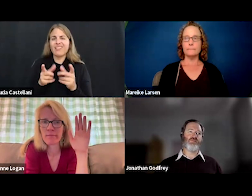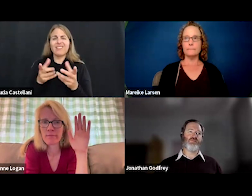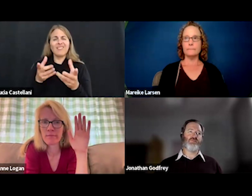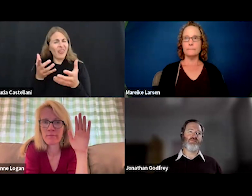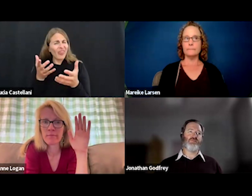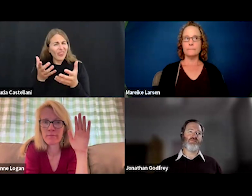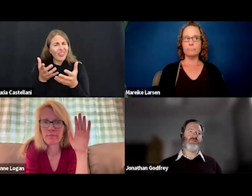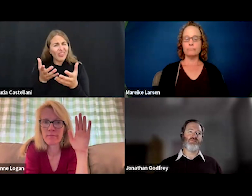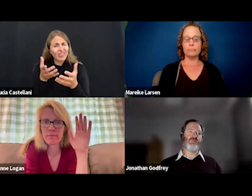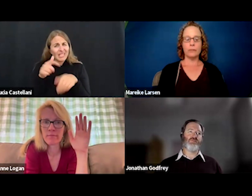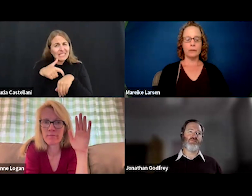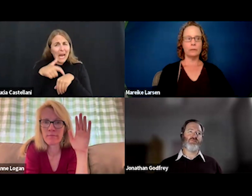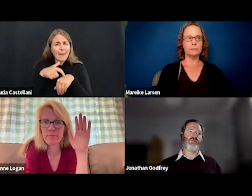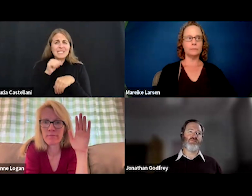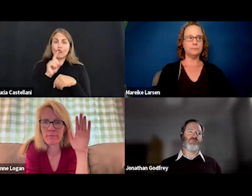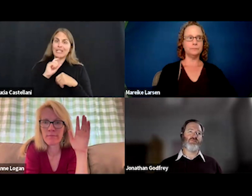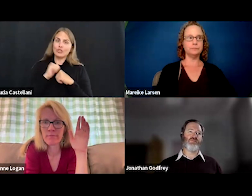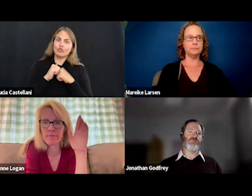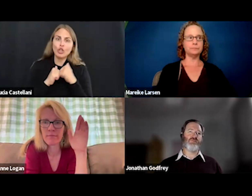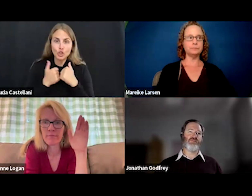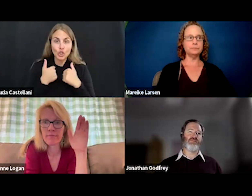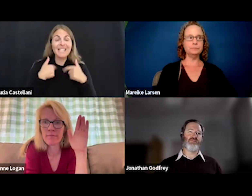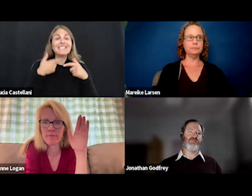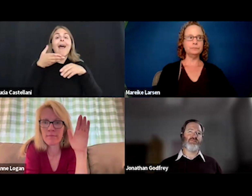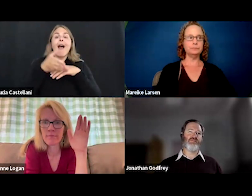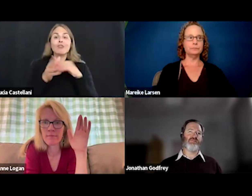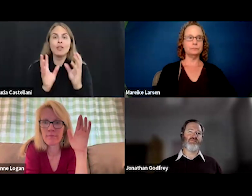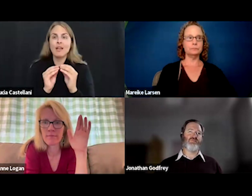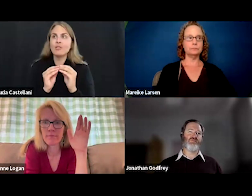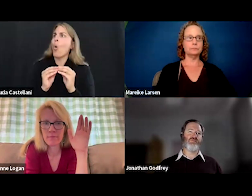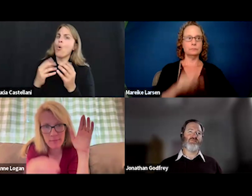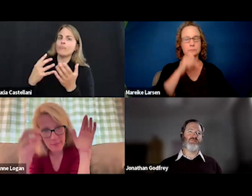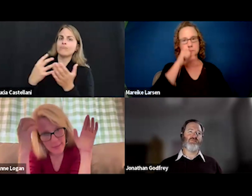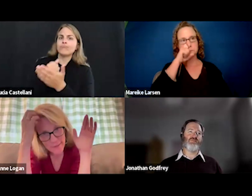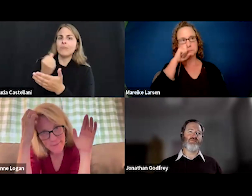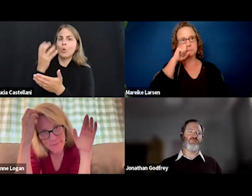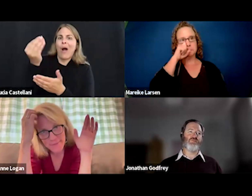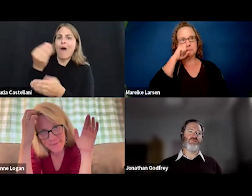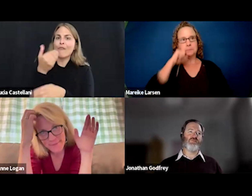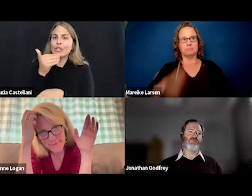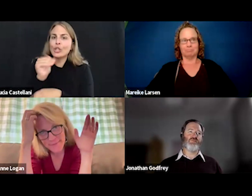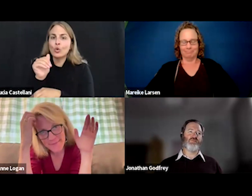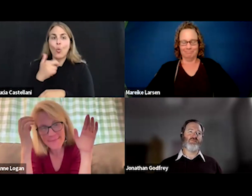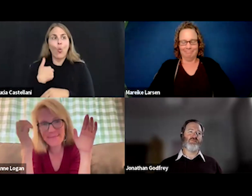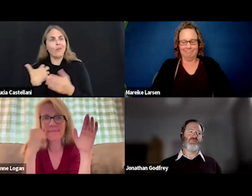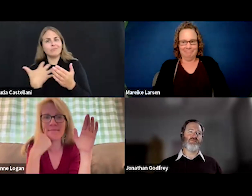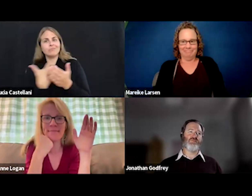They're happening after the sessions are over. Oh, let's get dinner, or let's go see this nice sightseeing